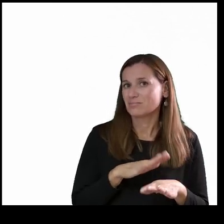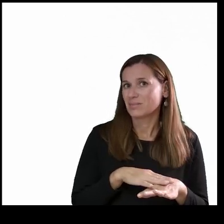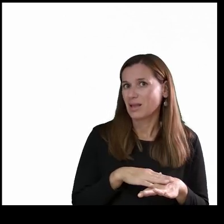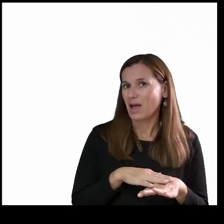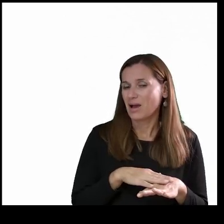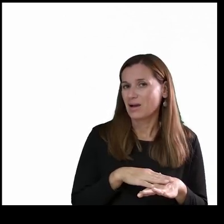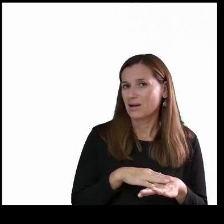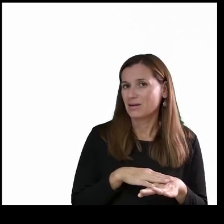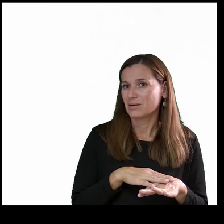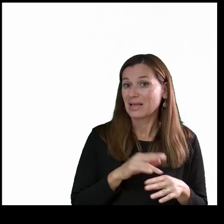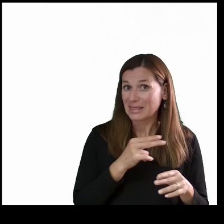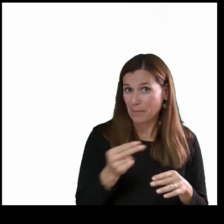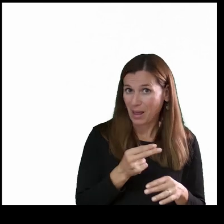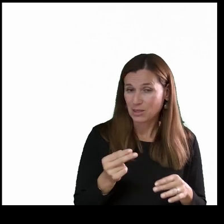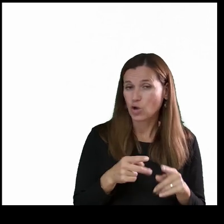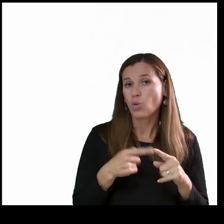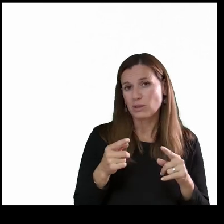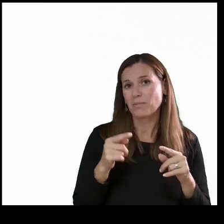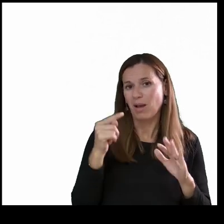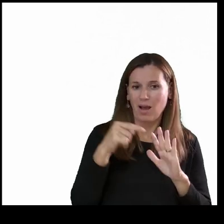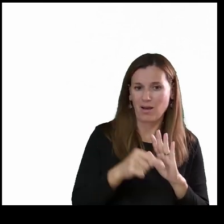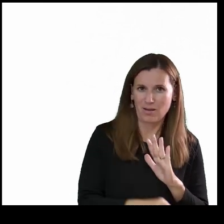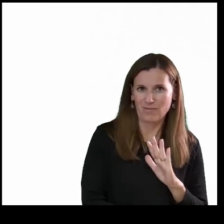This is analogue